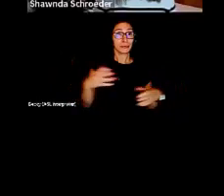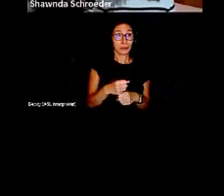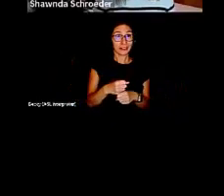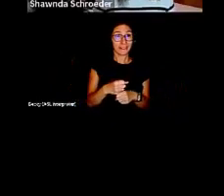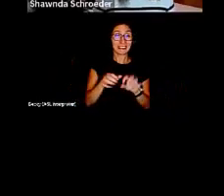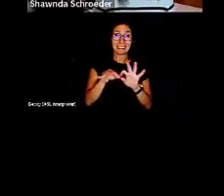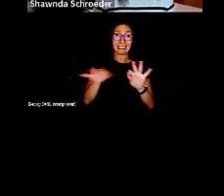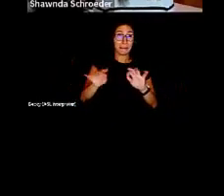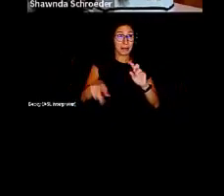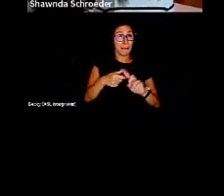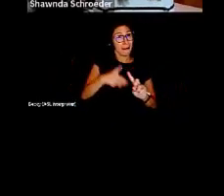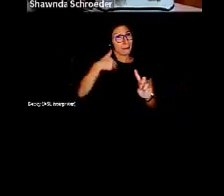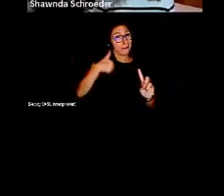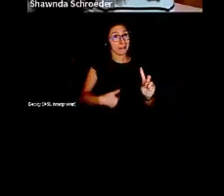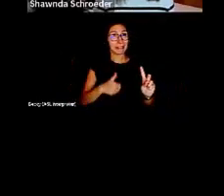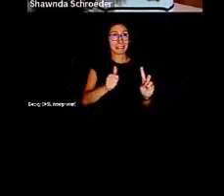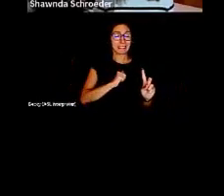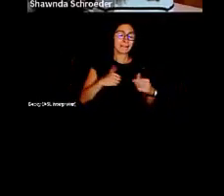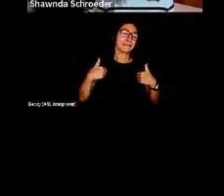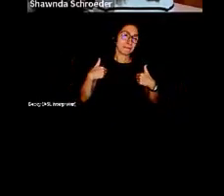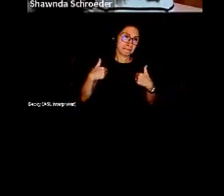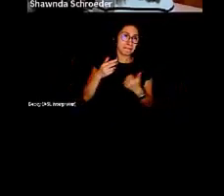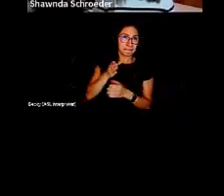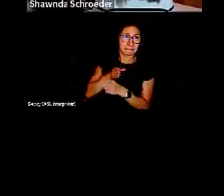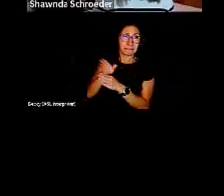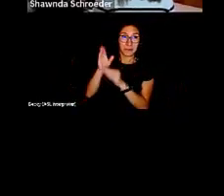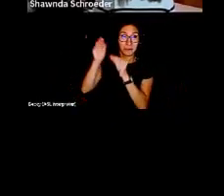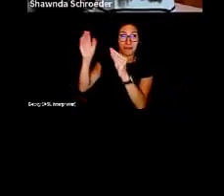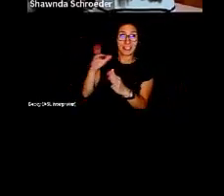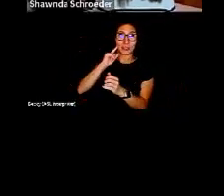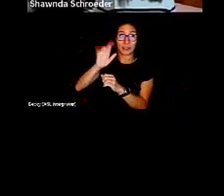given that I am a professor in a Department of Indigenous Health,